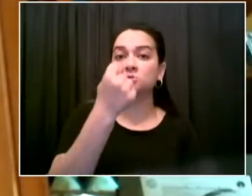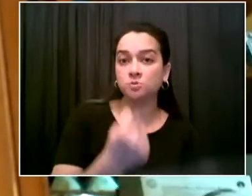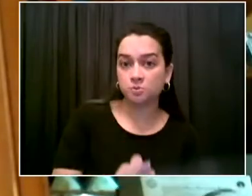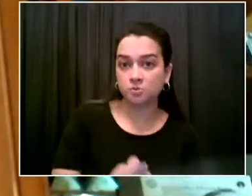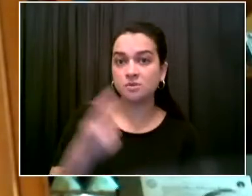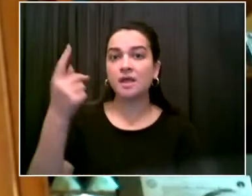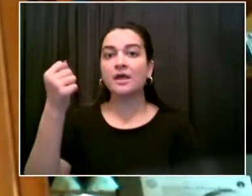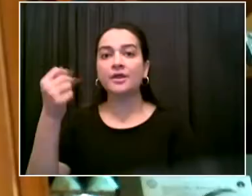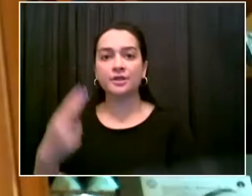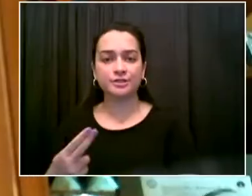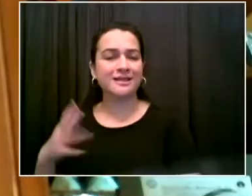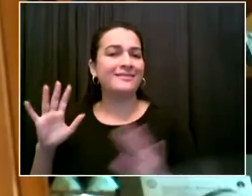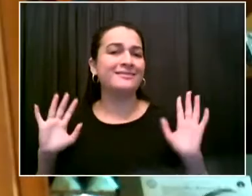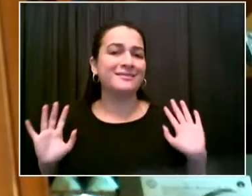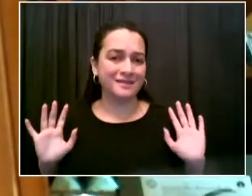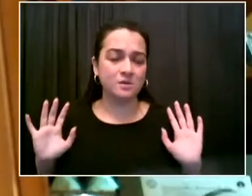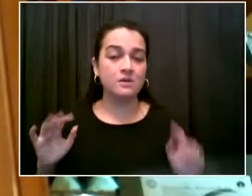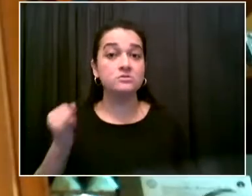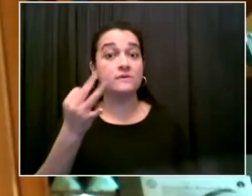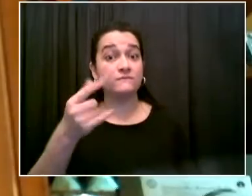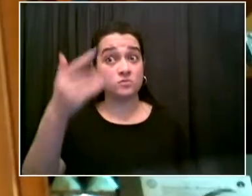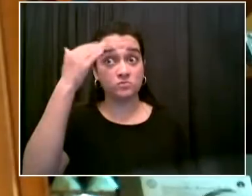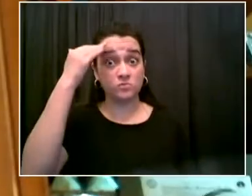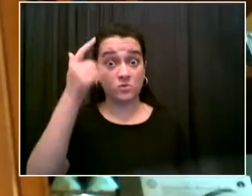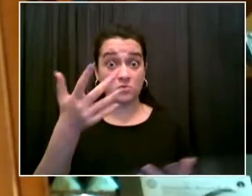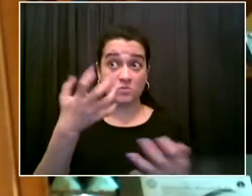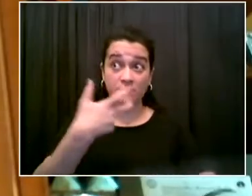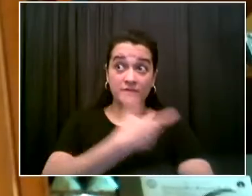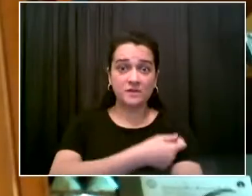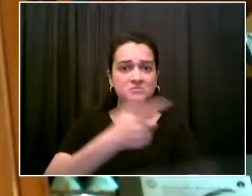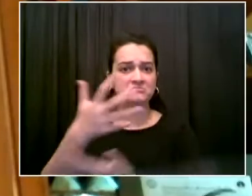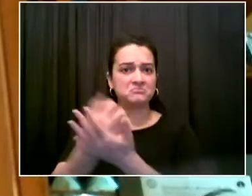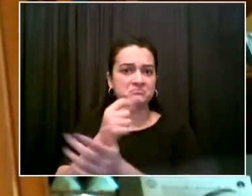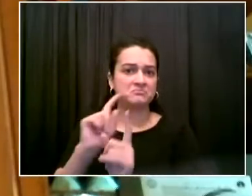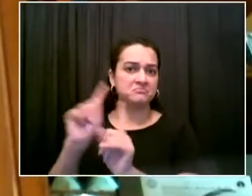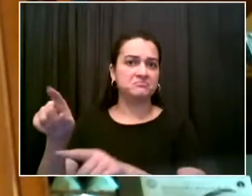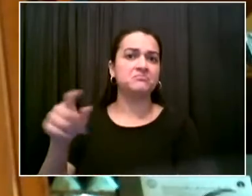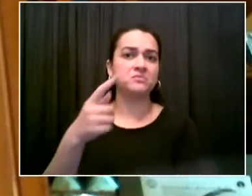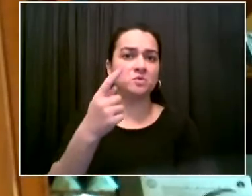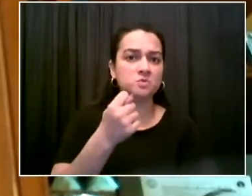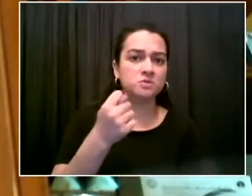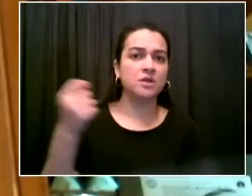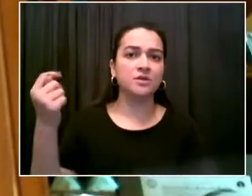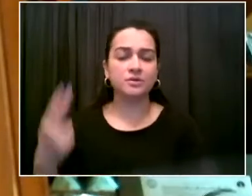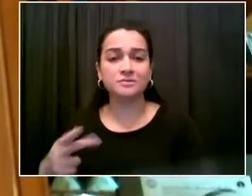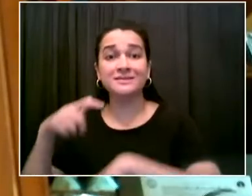GARDEN, AS YOU SAID TUESDAY OR THURSDAY THIS WEEK OR NT EX WEEK BETWEEN 10:00 A.M.